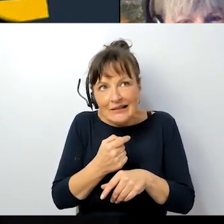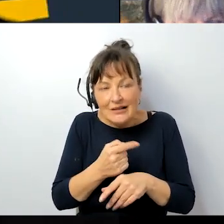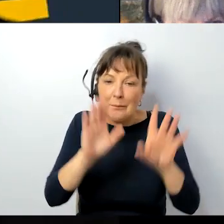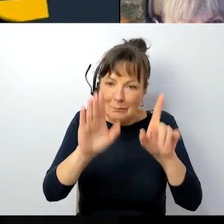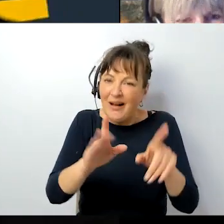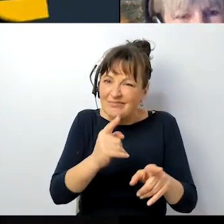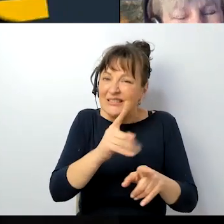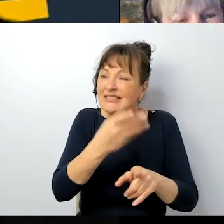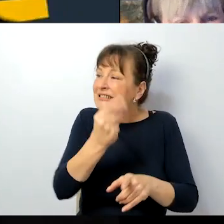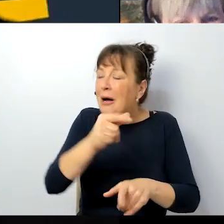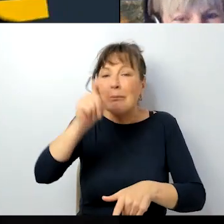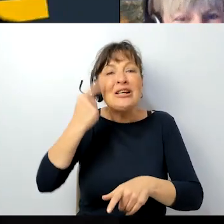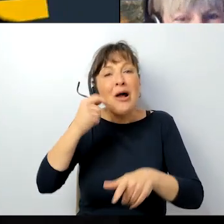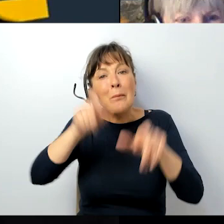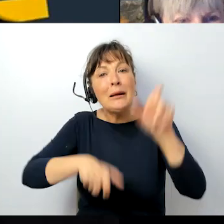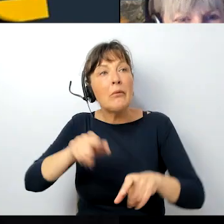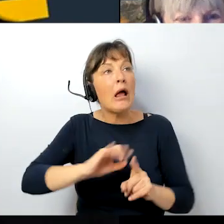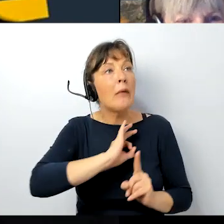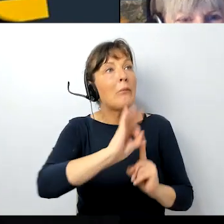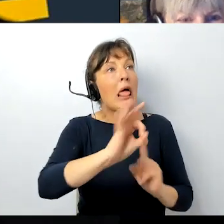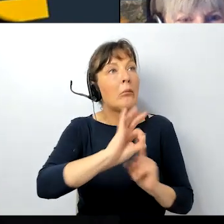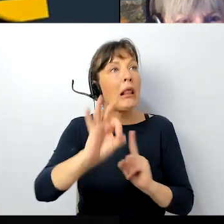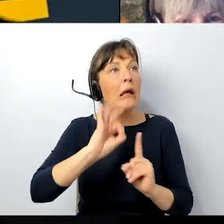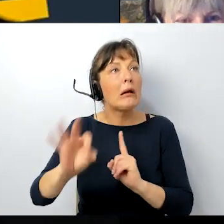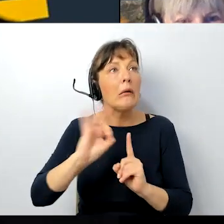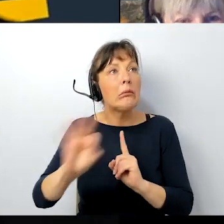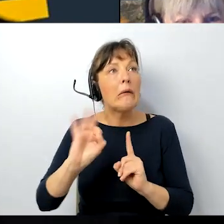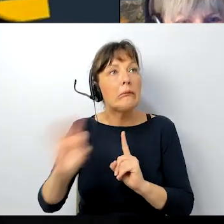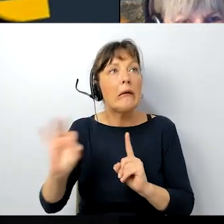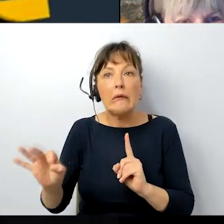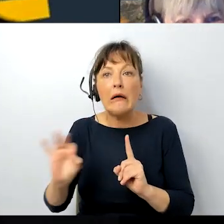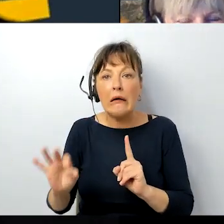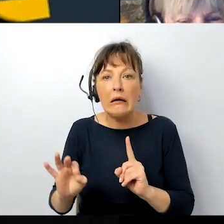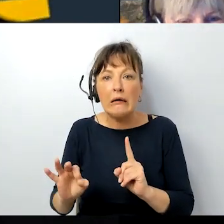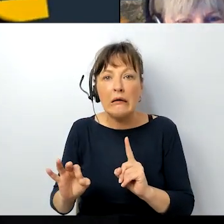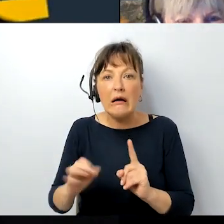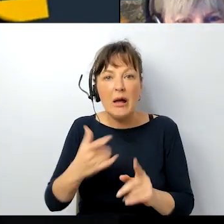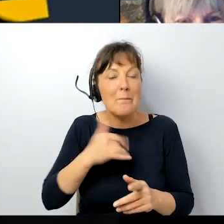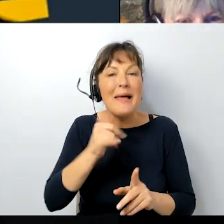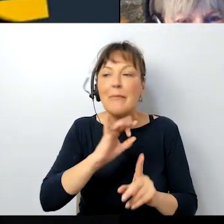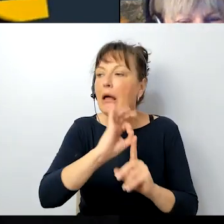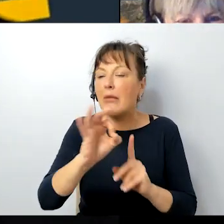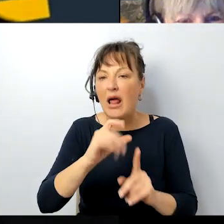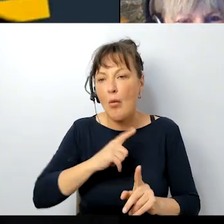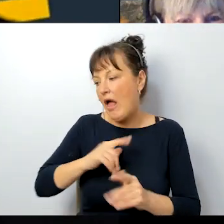silly to even have to say to that but I have had so many young people that I've spoken to who have